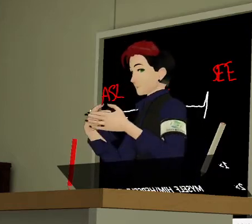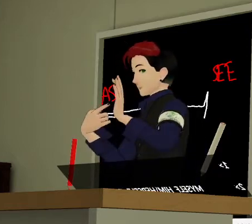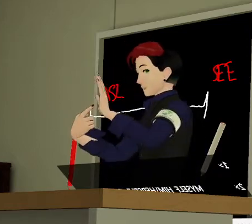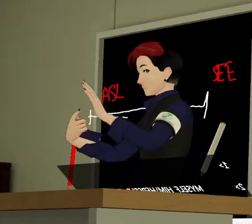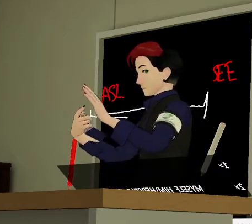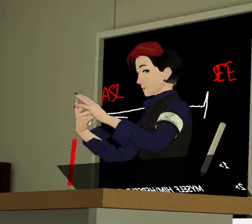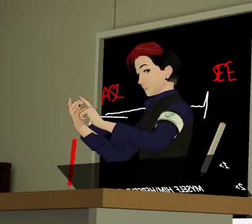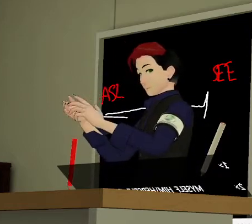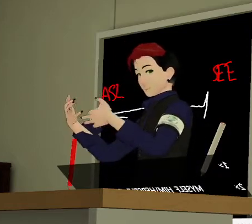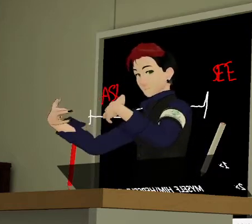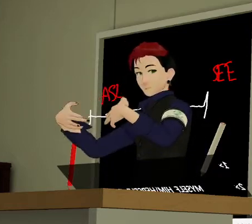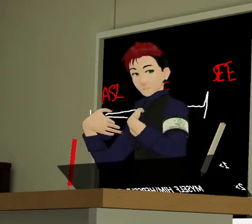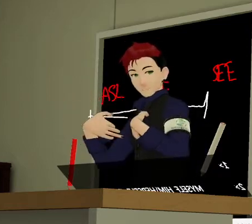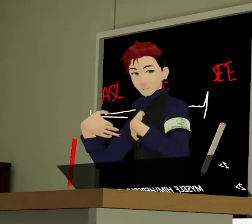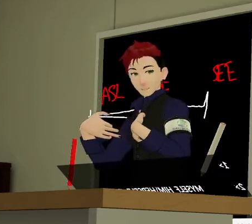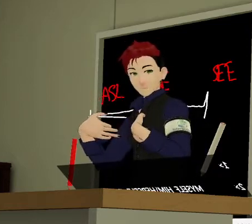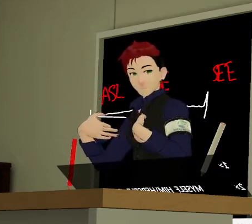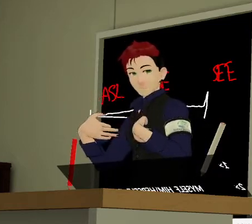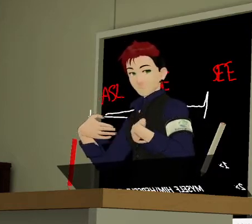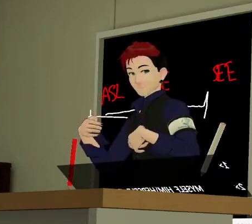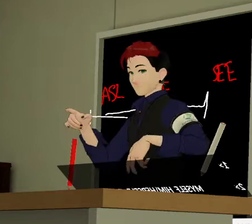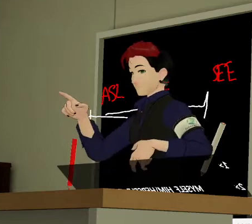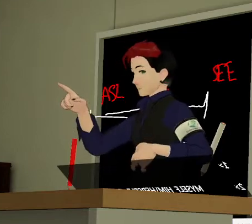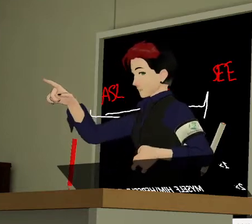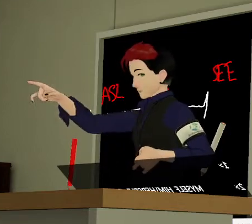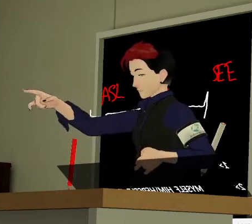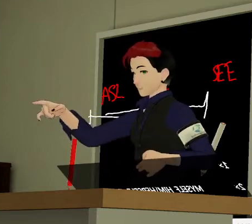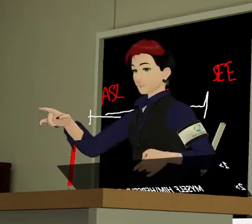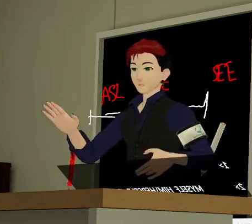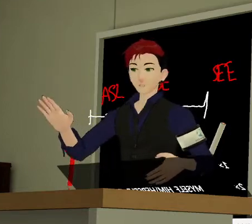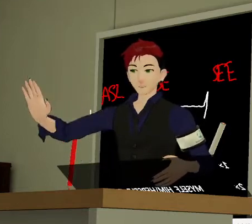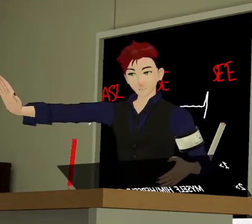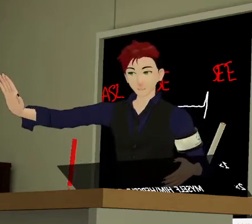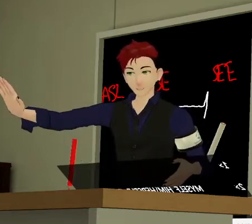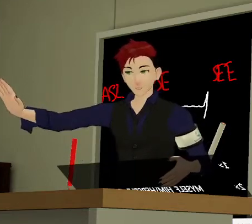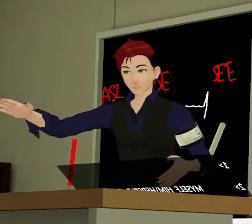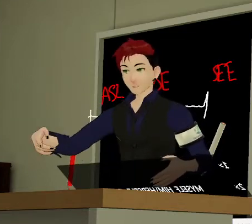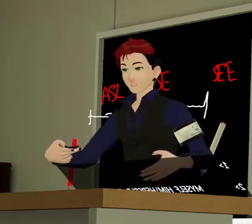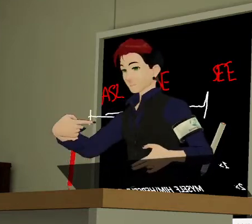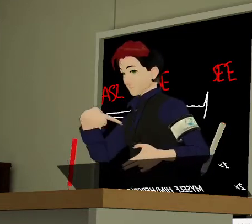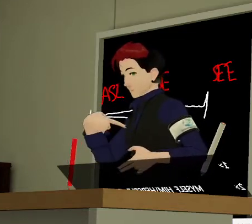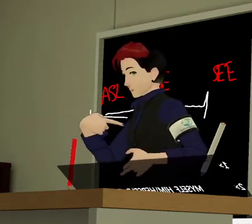about showing possession like this is you this is your that's me